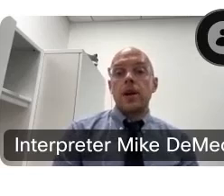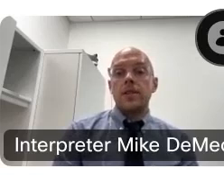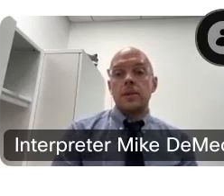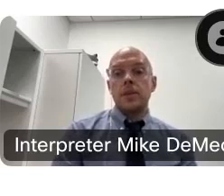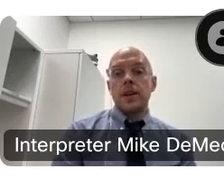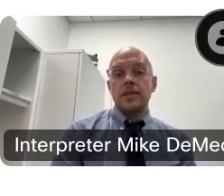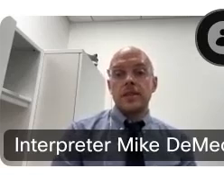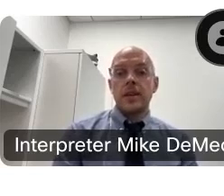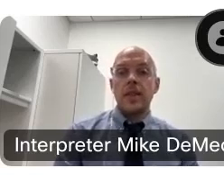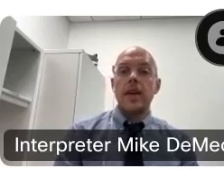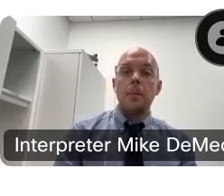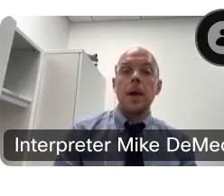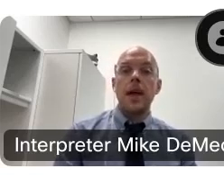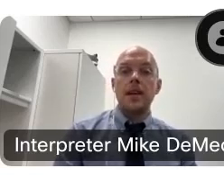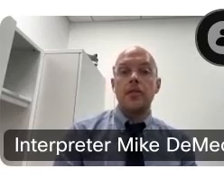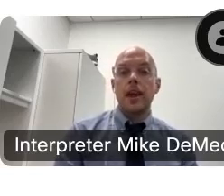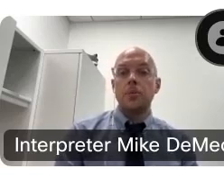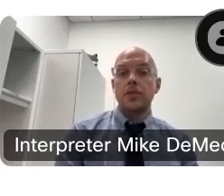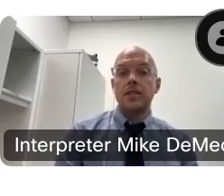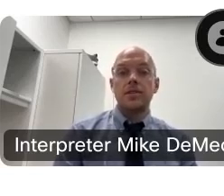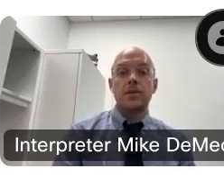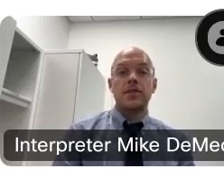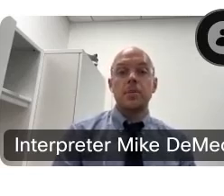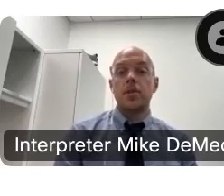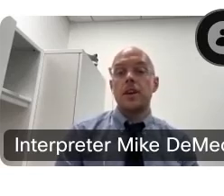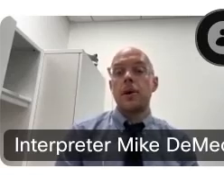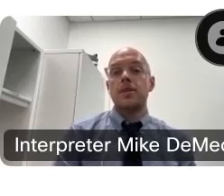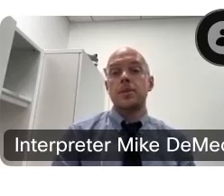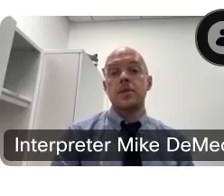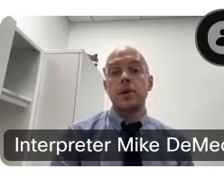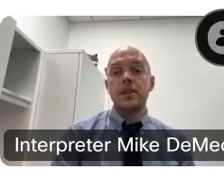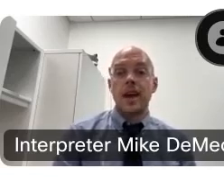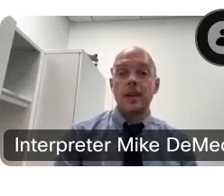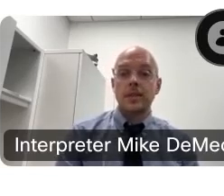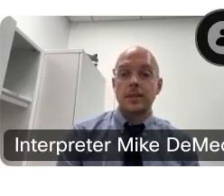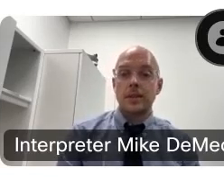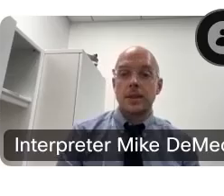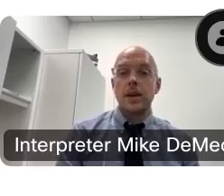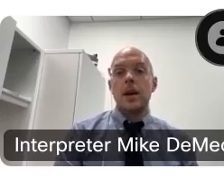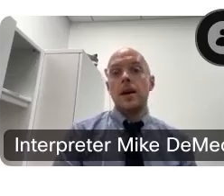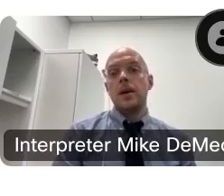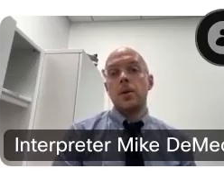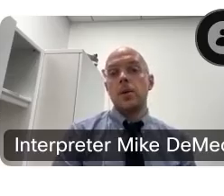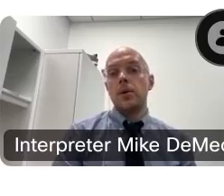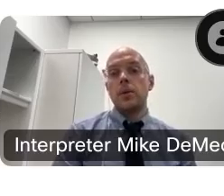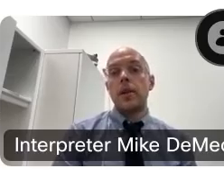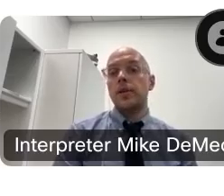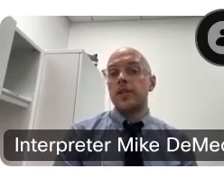in place that may cover captioning, such as, for example, the Americans with Disabilities Act, or other legislation